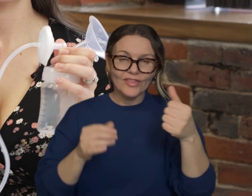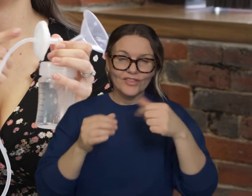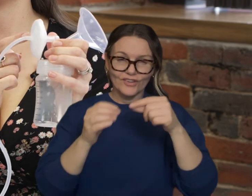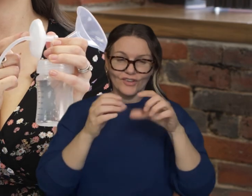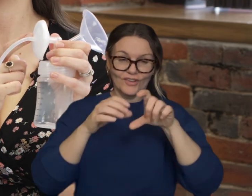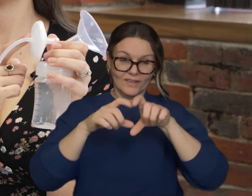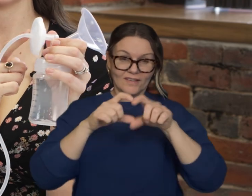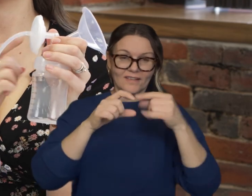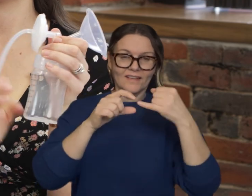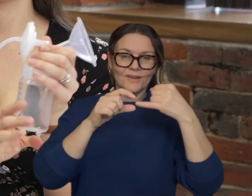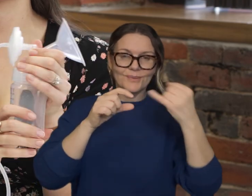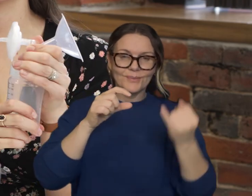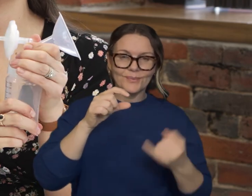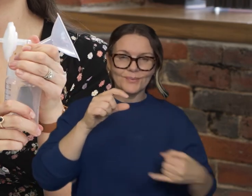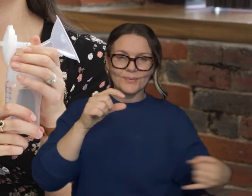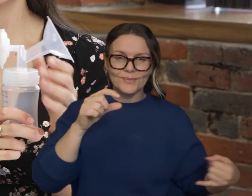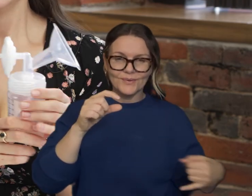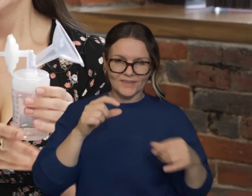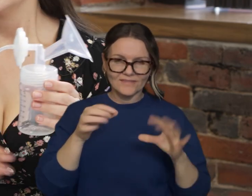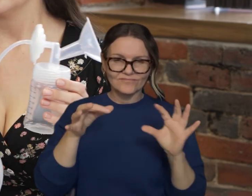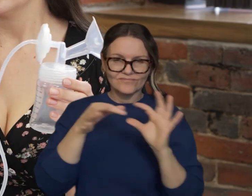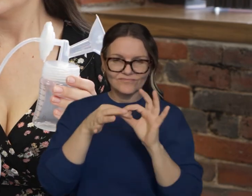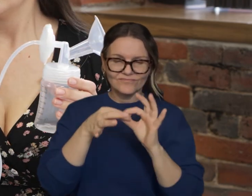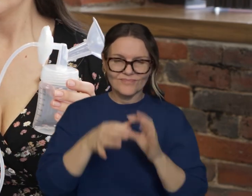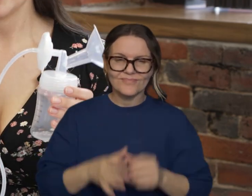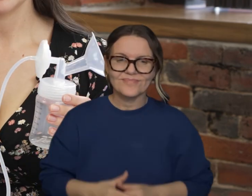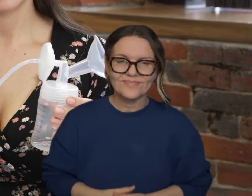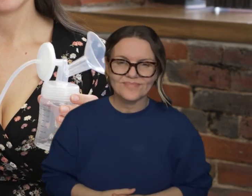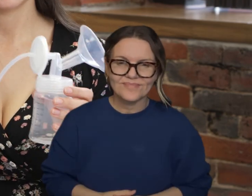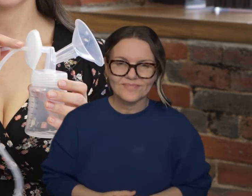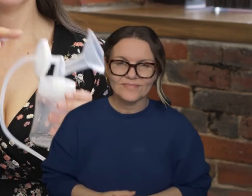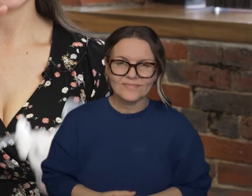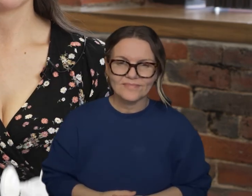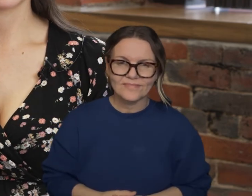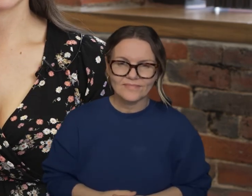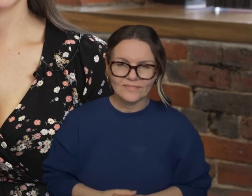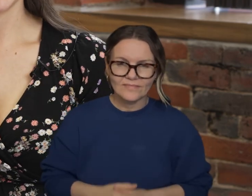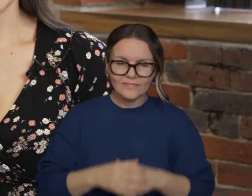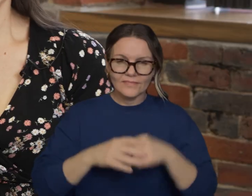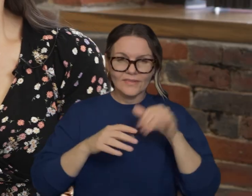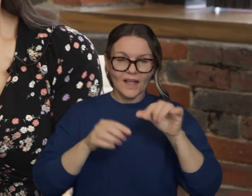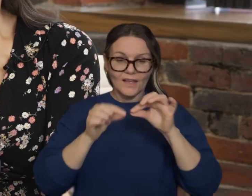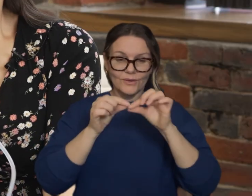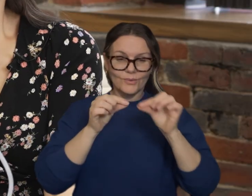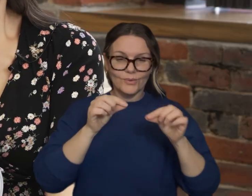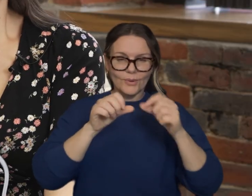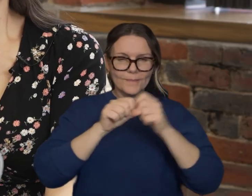the wall of that back flow protector now the tubing has no adapter on the end this tubing